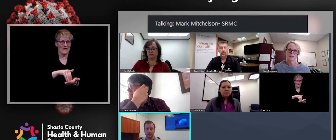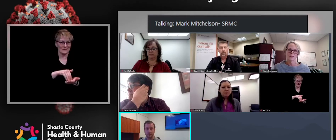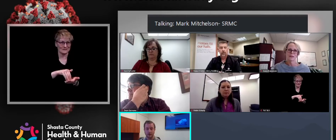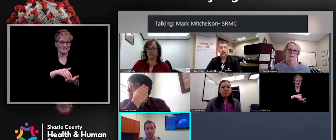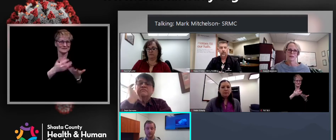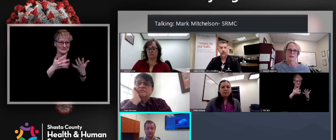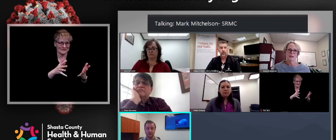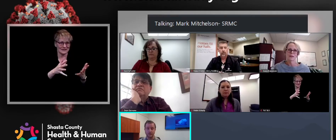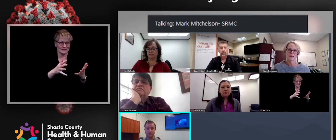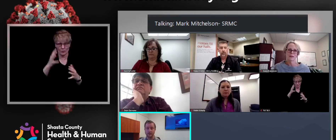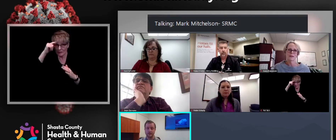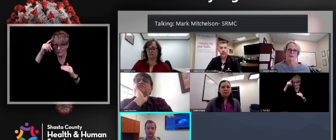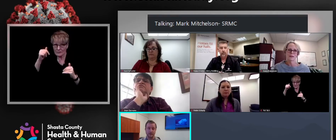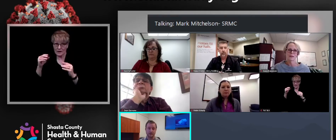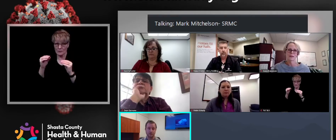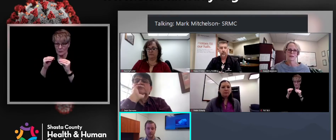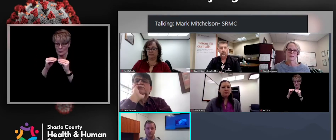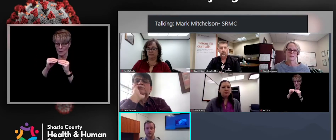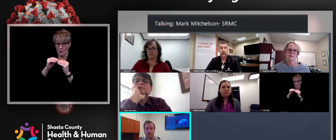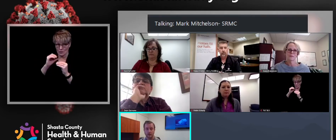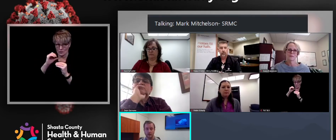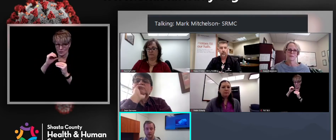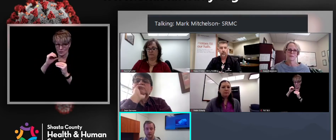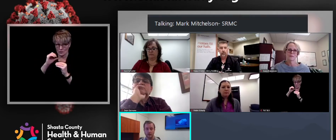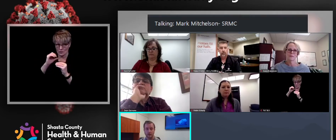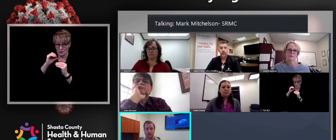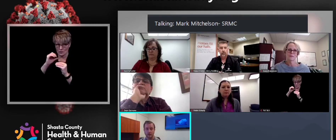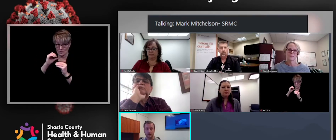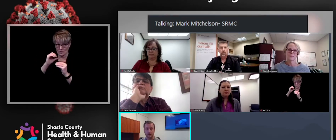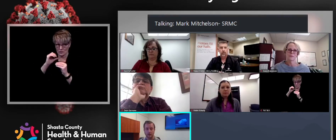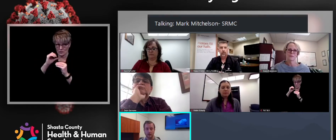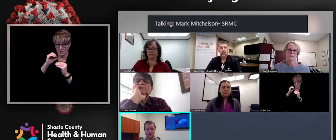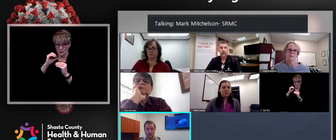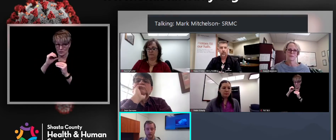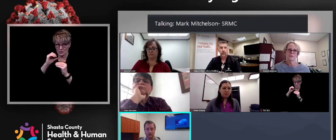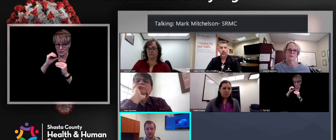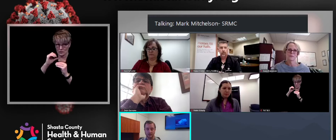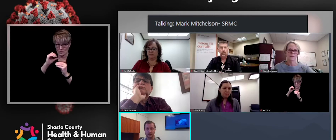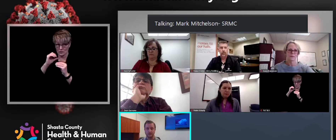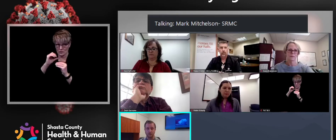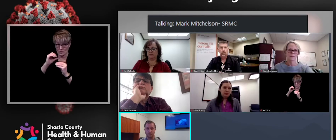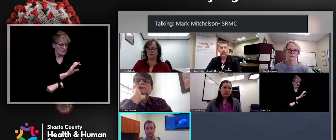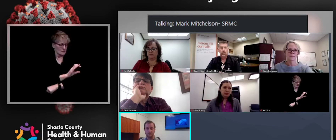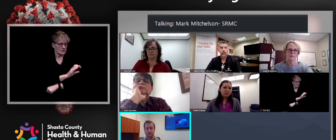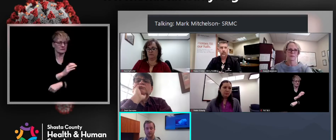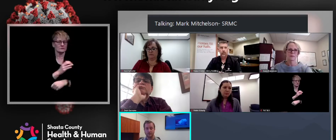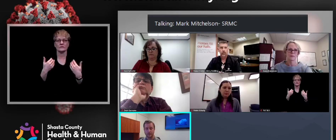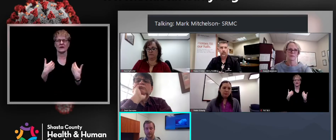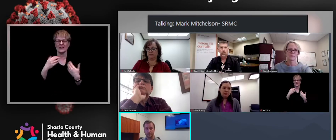but for the clinics next week, we are reserving next week's clinics for people that had gone